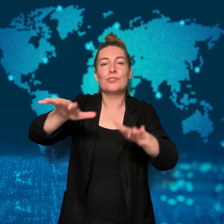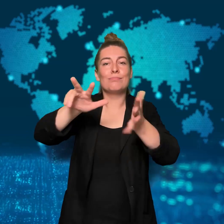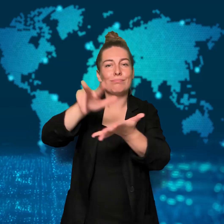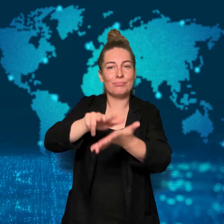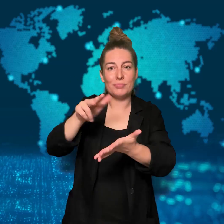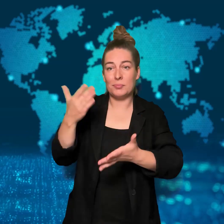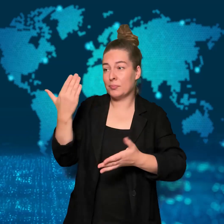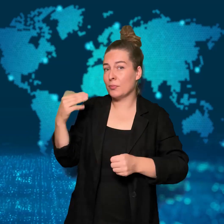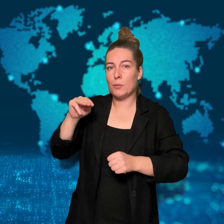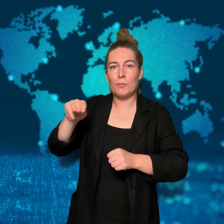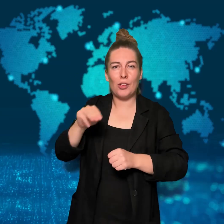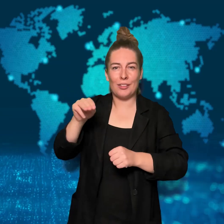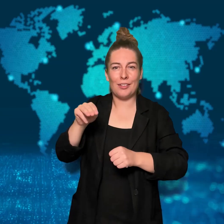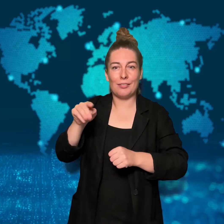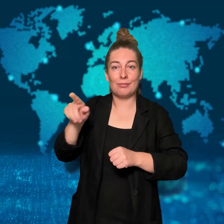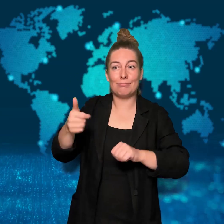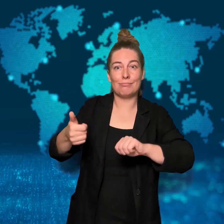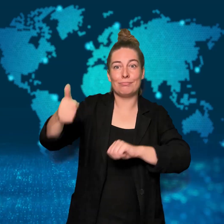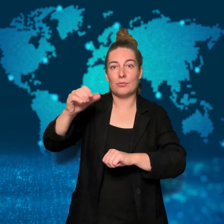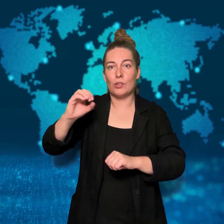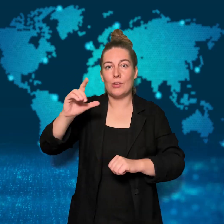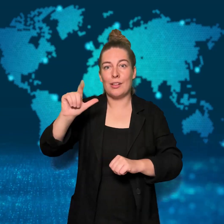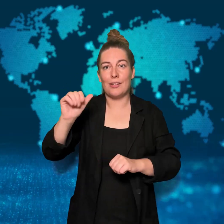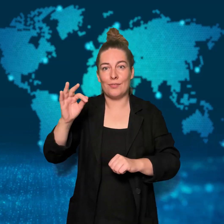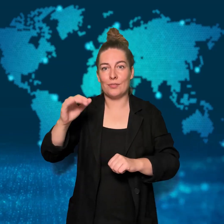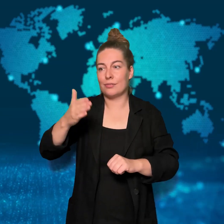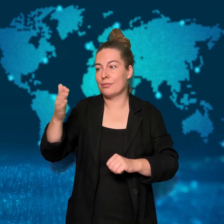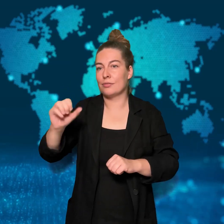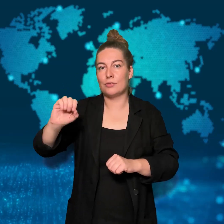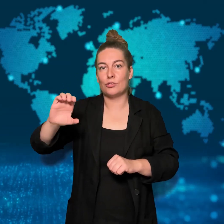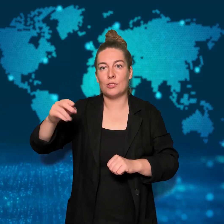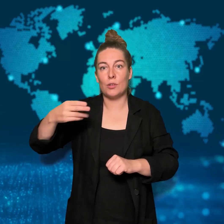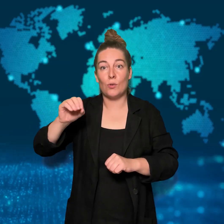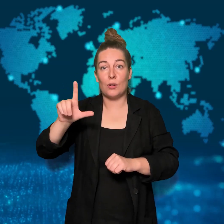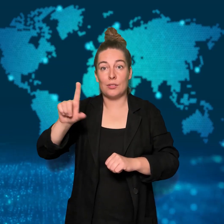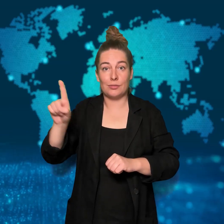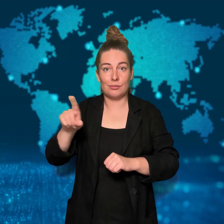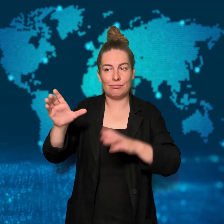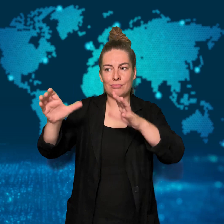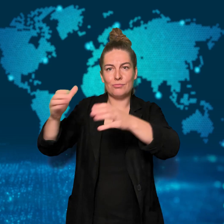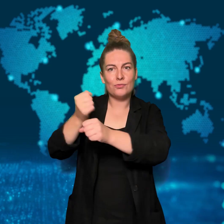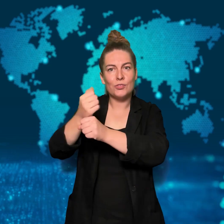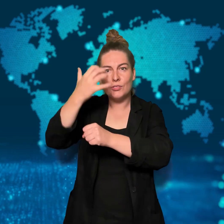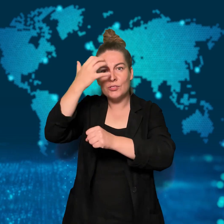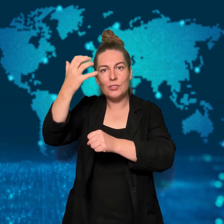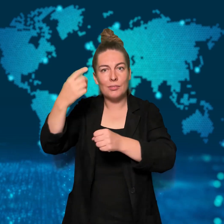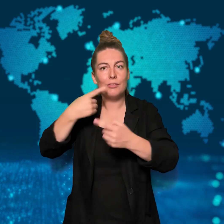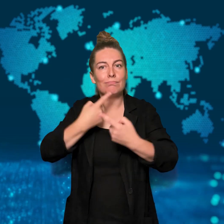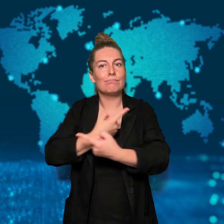the heads of Germany's 16 states.